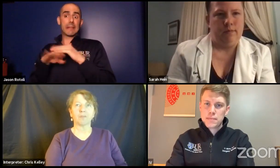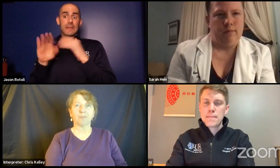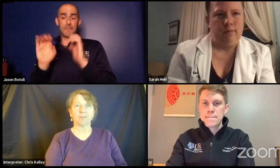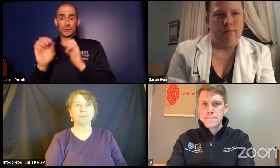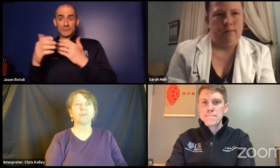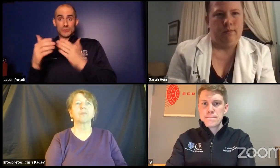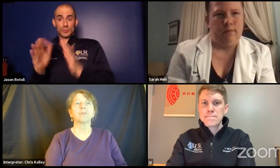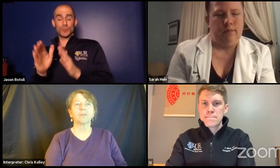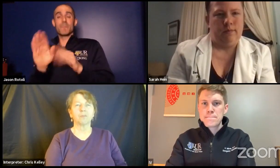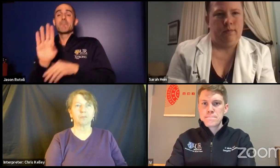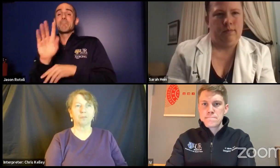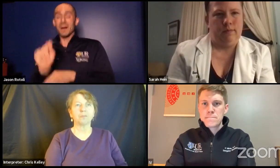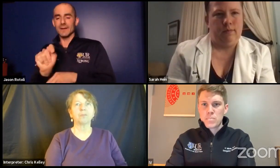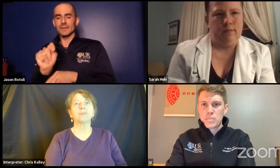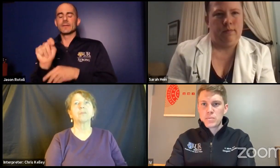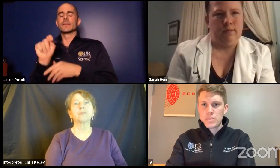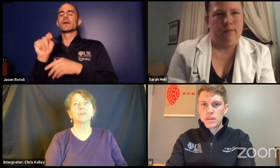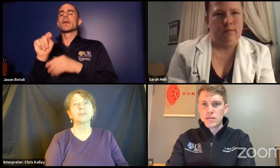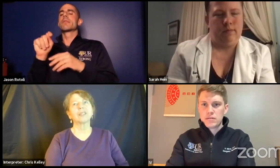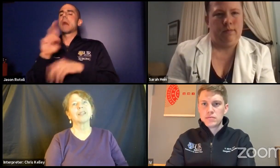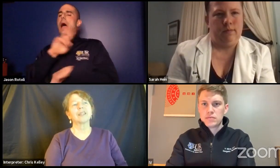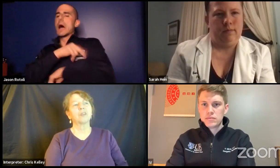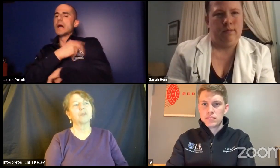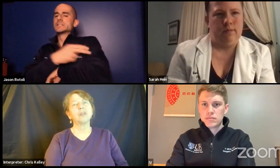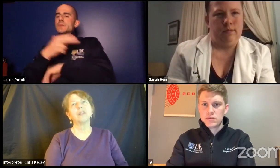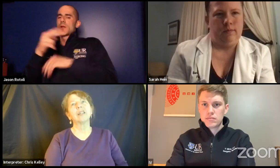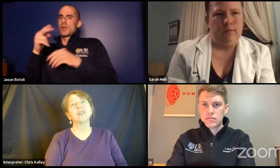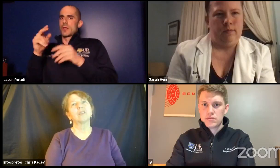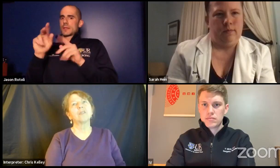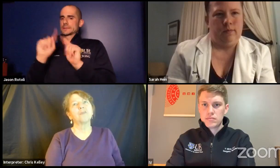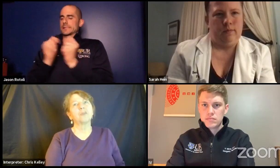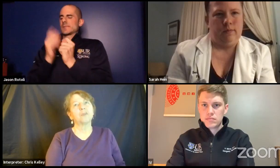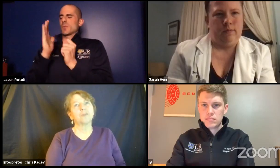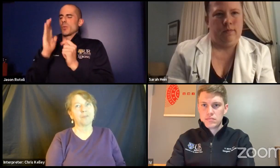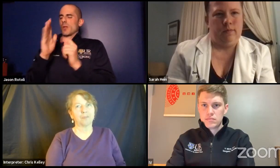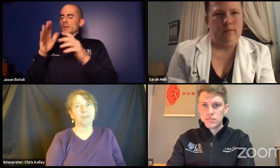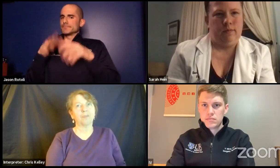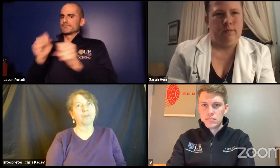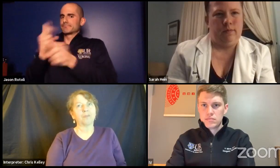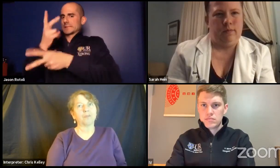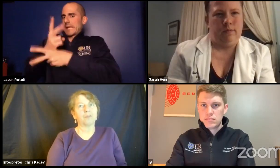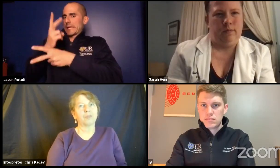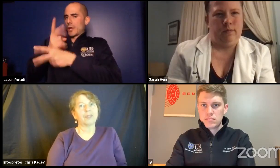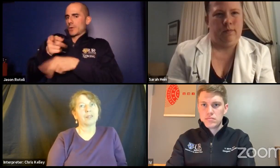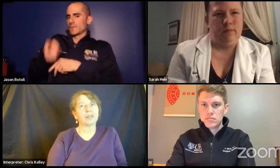If you're going to have surgery the next day, you cannot eat, you cannot drink.